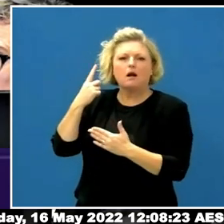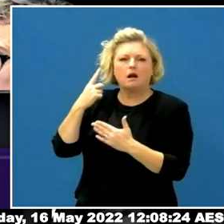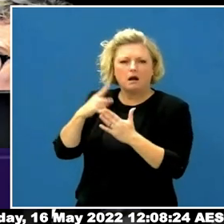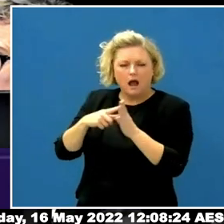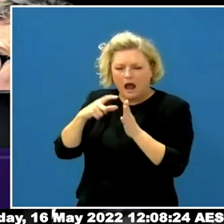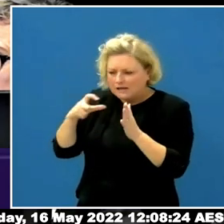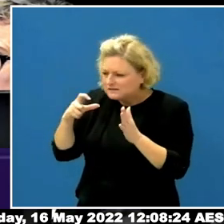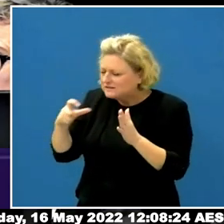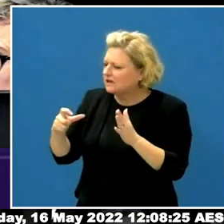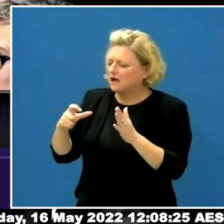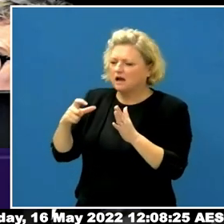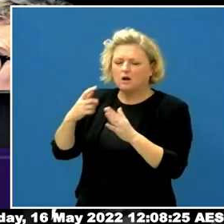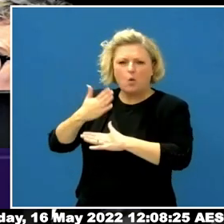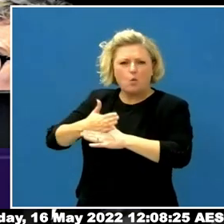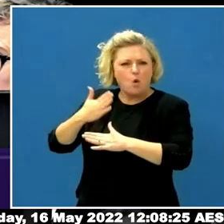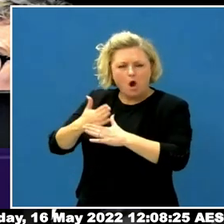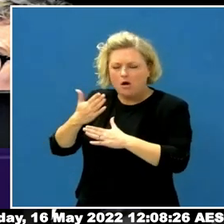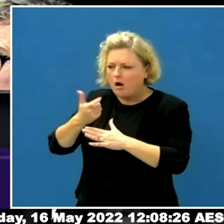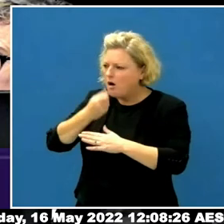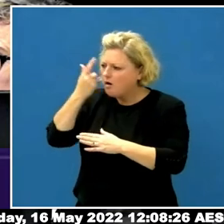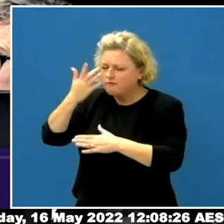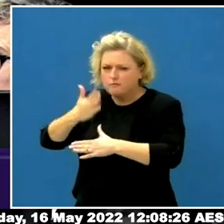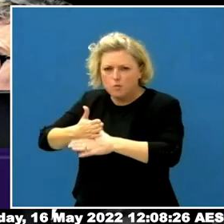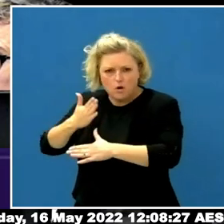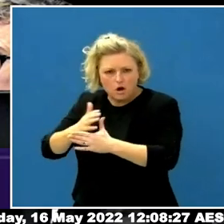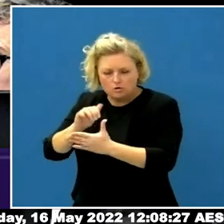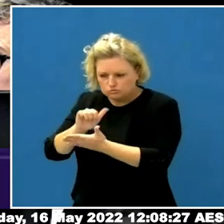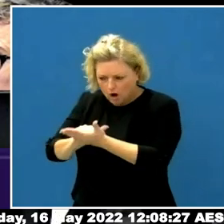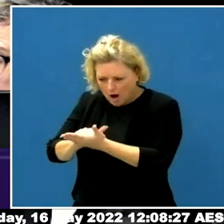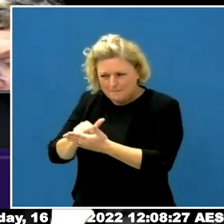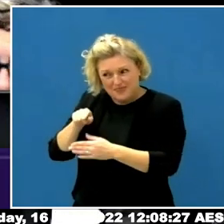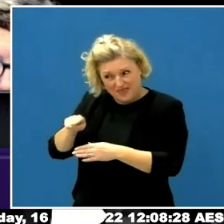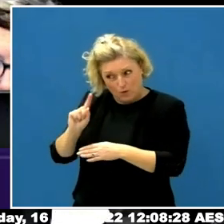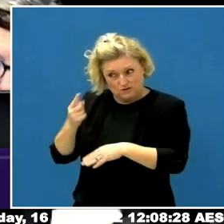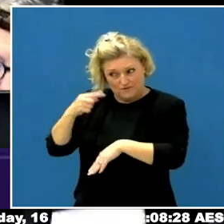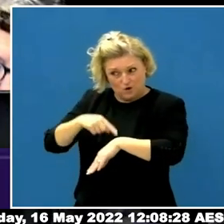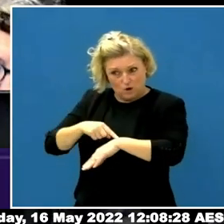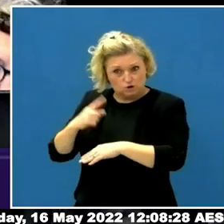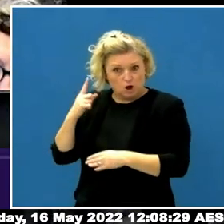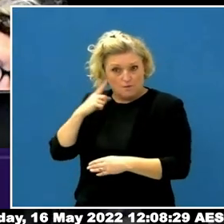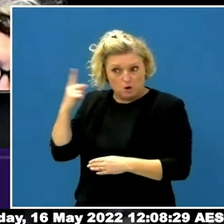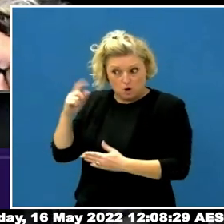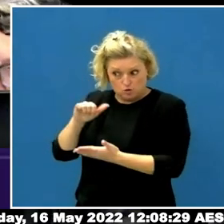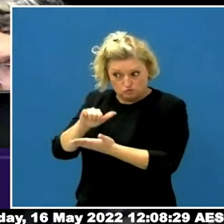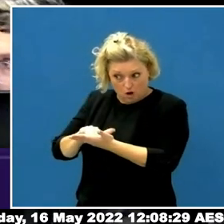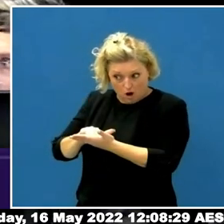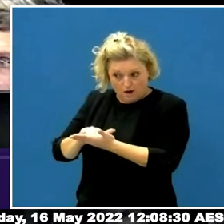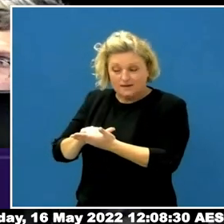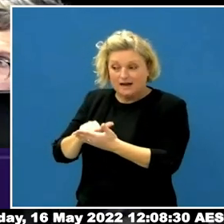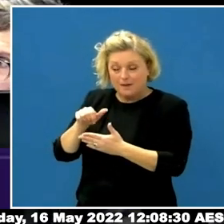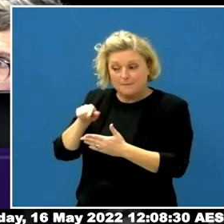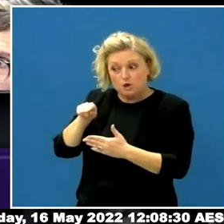First time. MR FOGARTY: - that there had been those behaviours? Yes. MR FOGARTY: Did you ask for incident reports for those? Yes, I did. MR FOGARTY: Did you receive any?